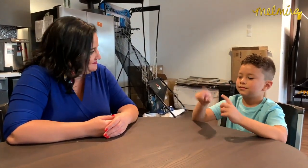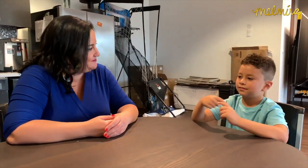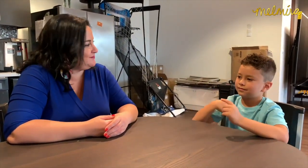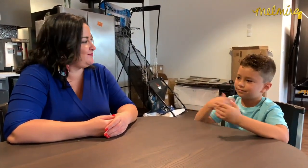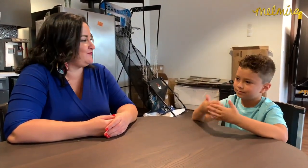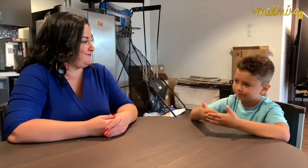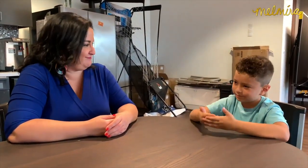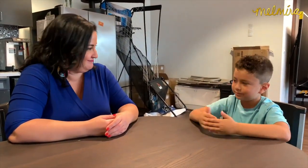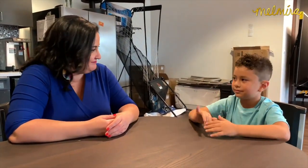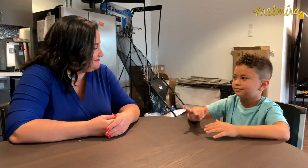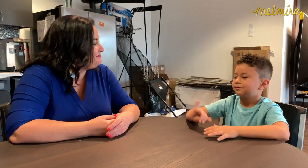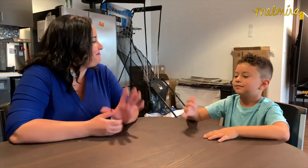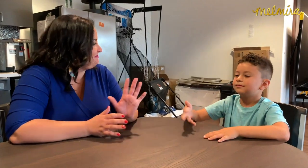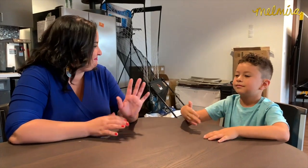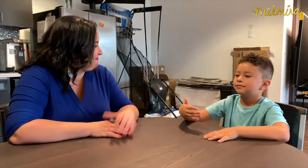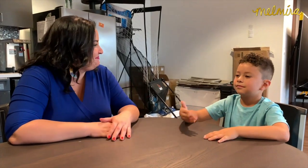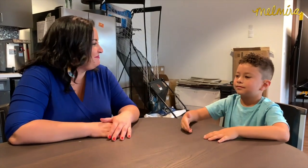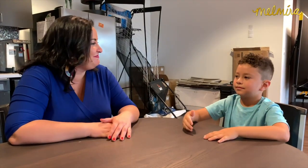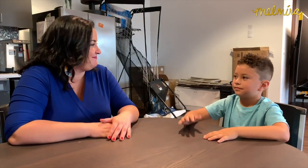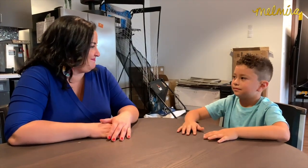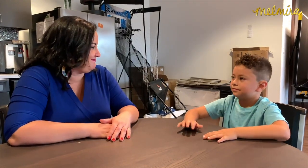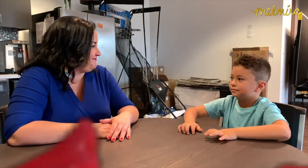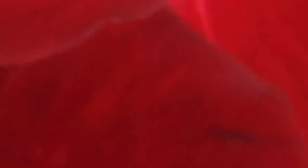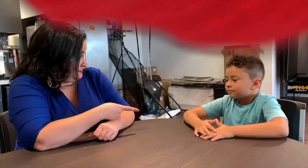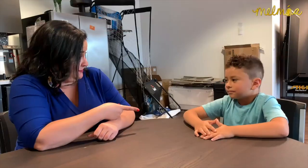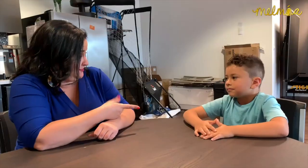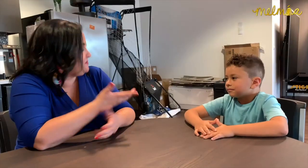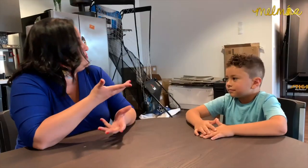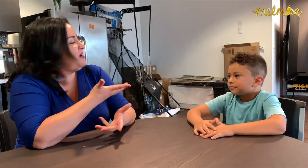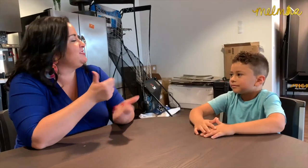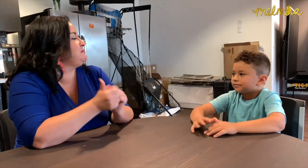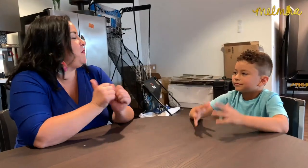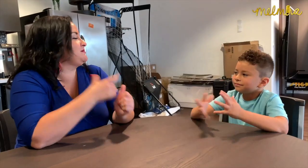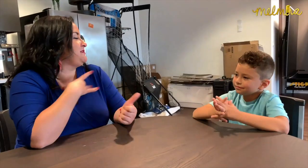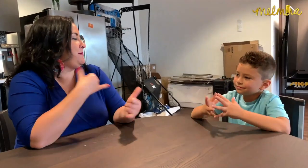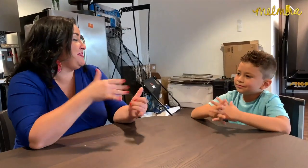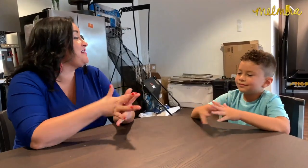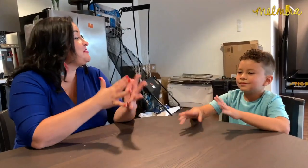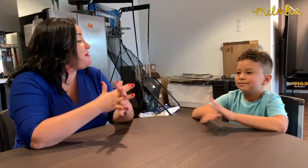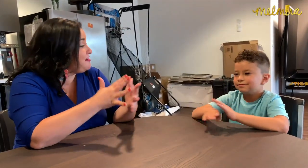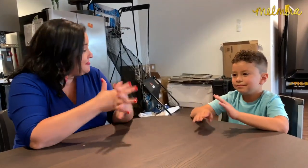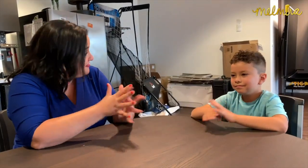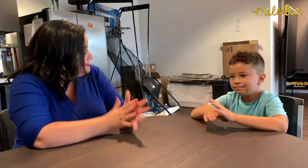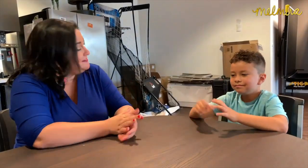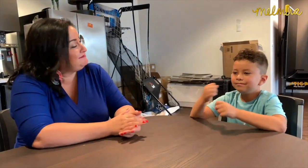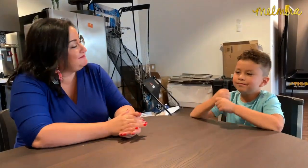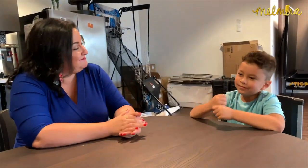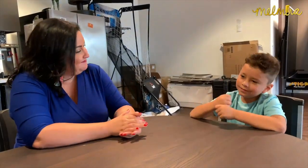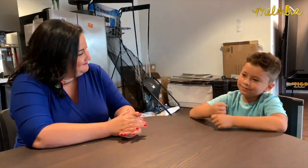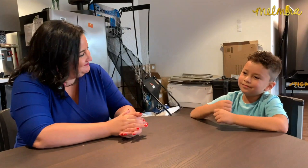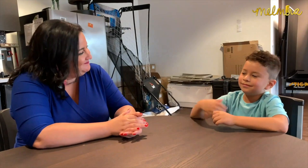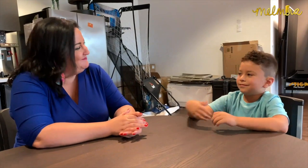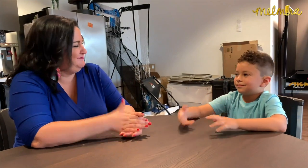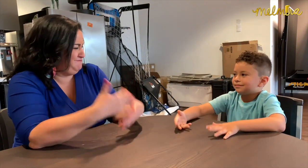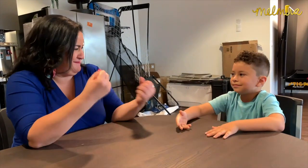For babies too... Which sports do you like to play? Football. Soccer. Baseball.